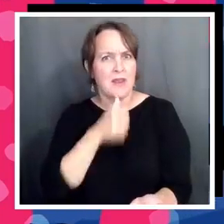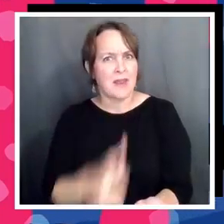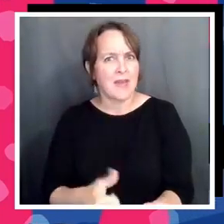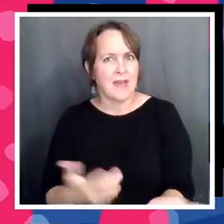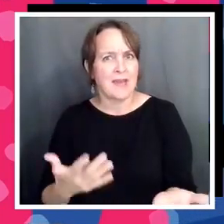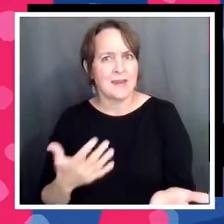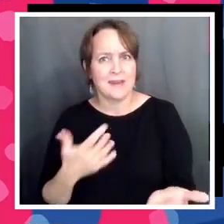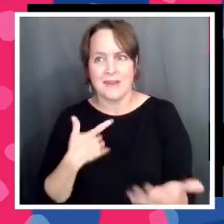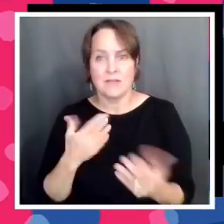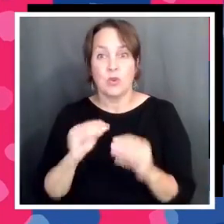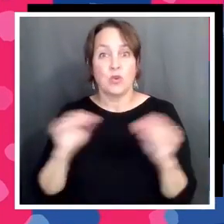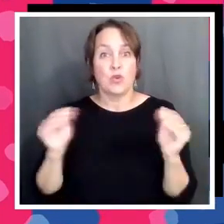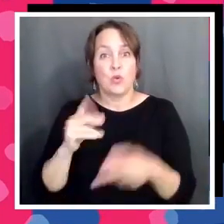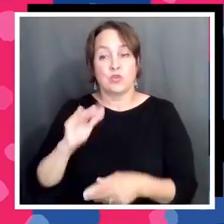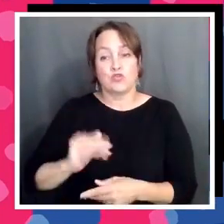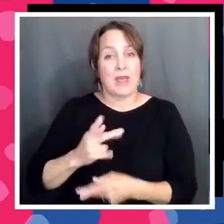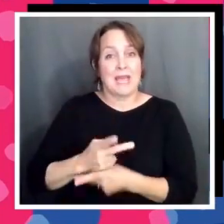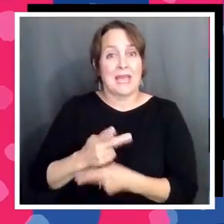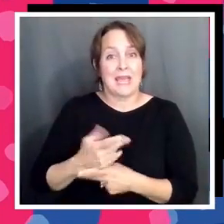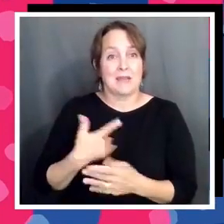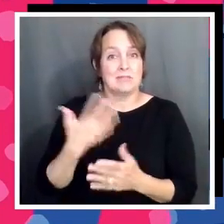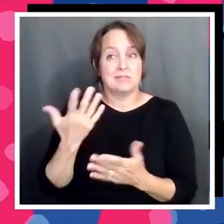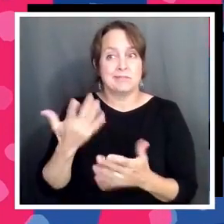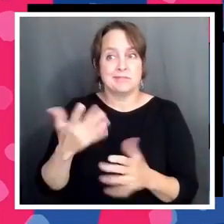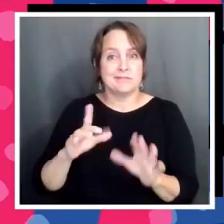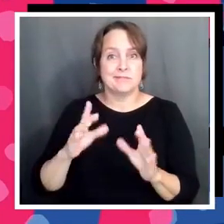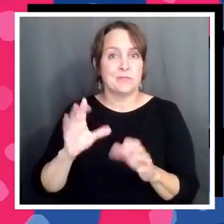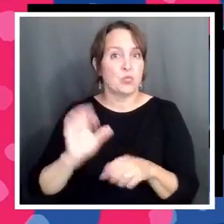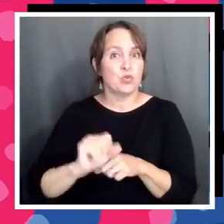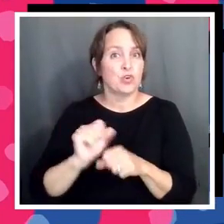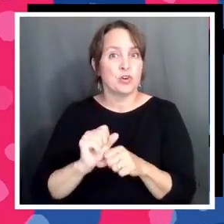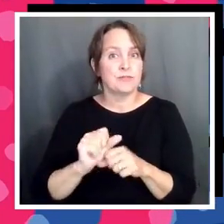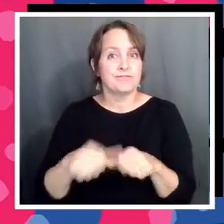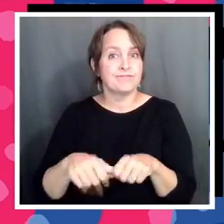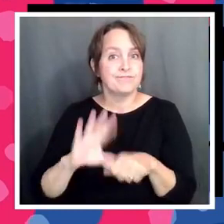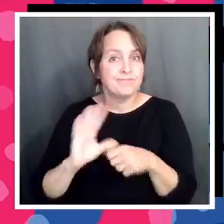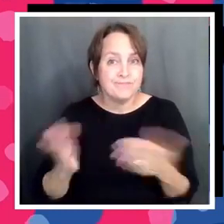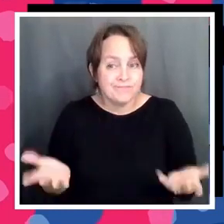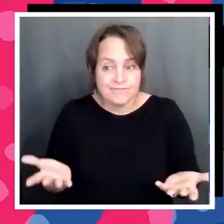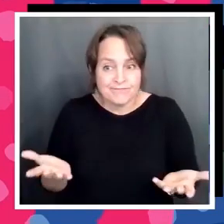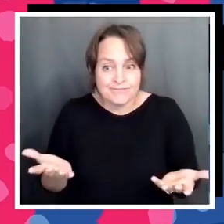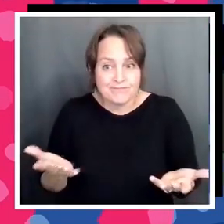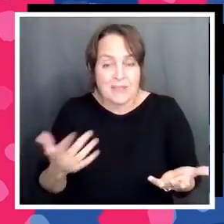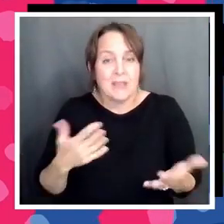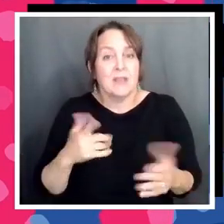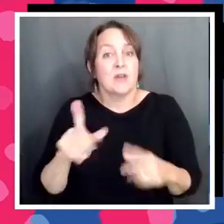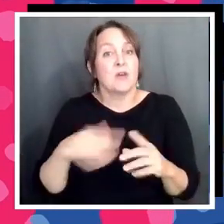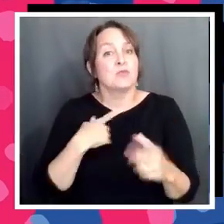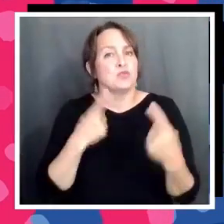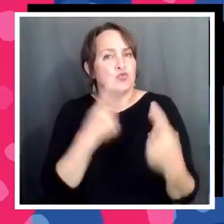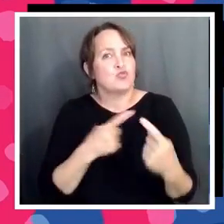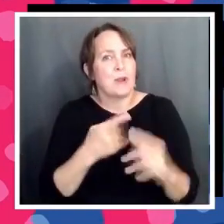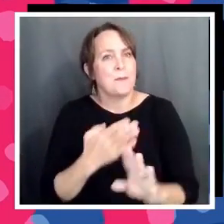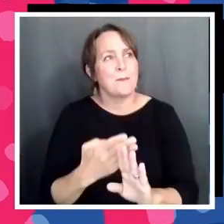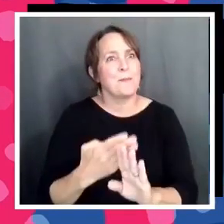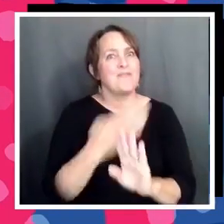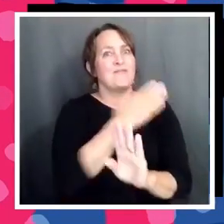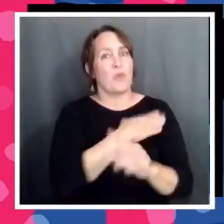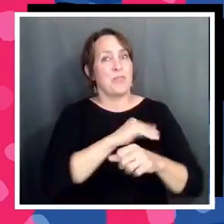COMMUNITY AND IN THE RIGHT AWAY I WAS NOT THE ONLY ONE THAT WAS PUSHED OUT OF A JOB BECAUSE OF